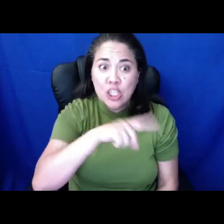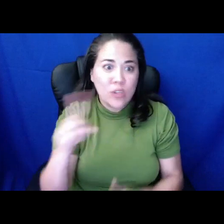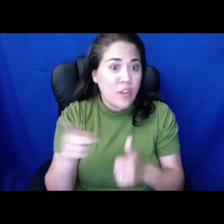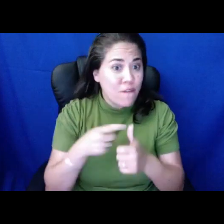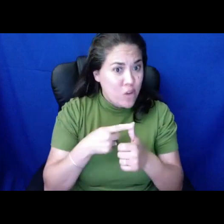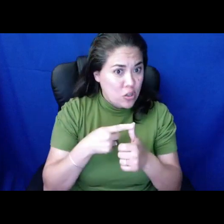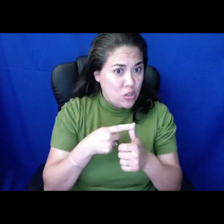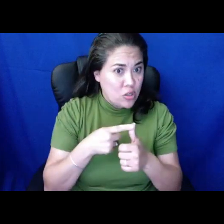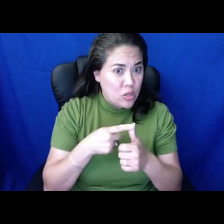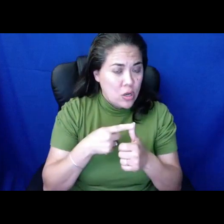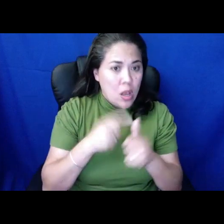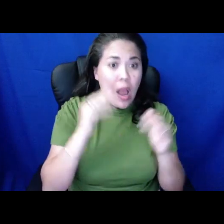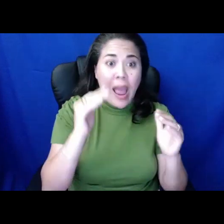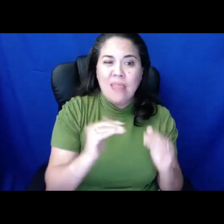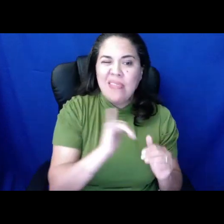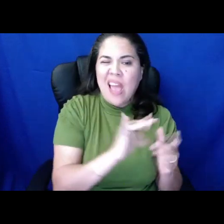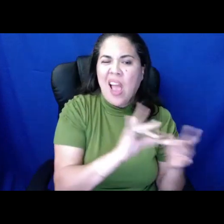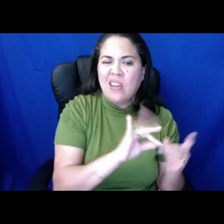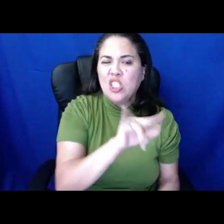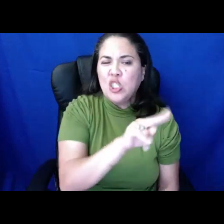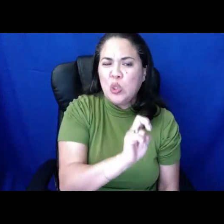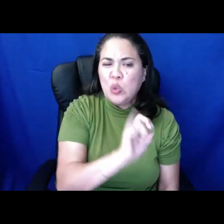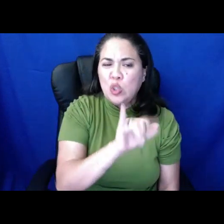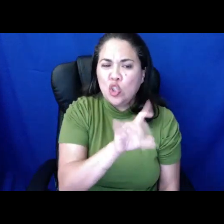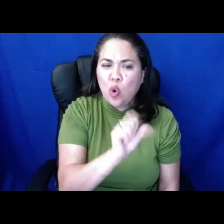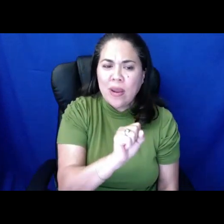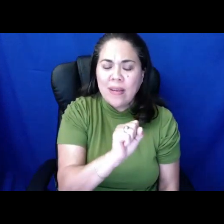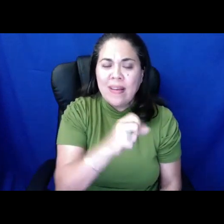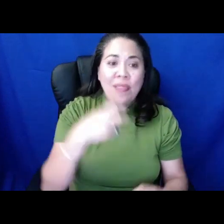Leslie McIntosh: And that's from June, Jordan, the difficult miracle of black poetry in America.